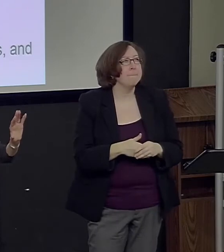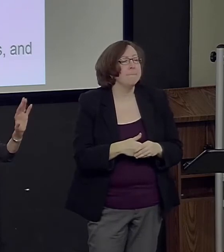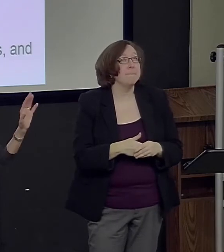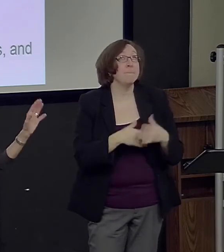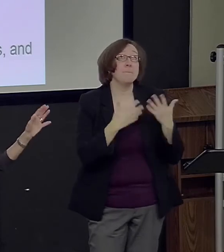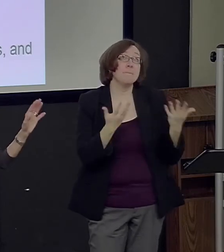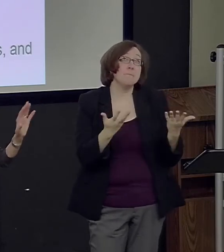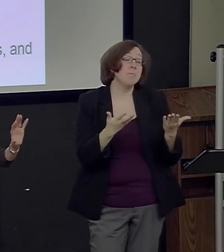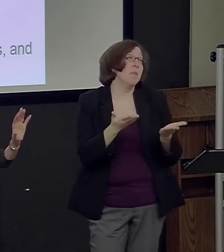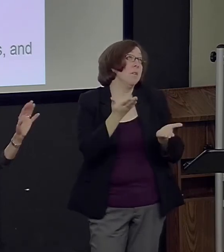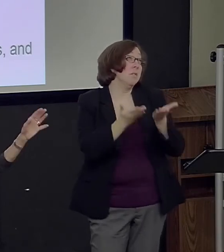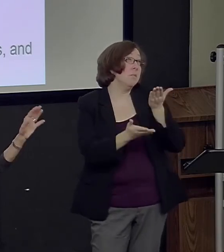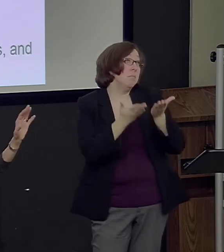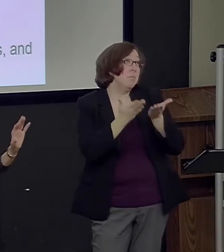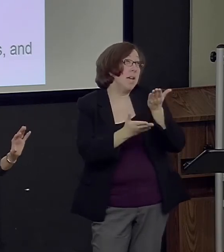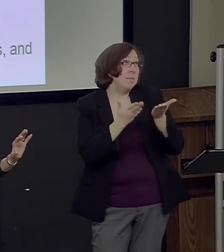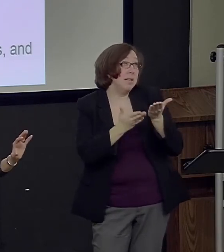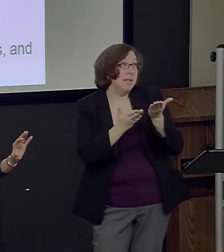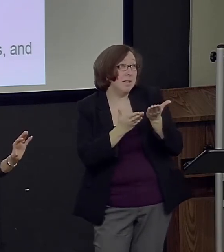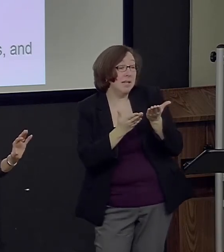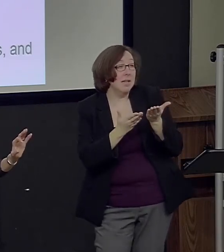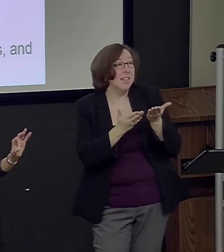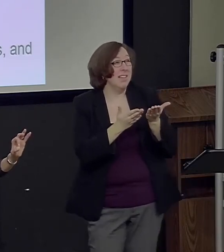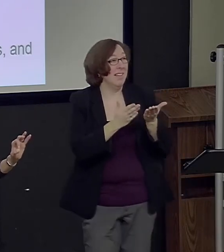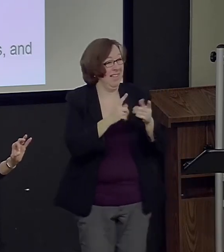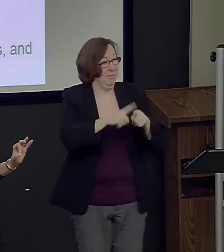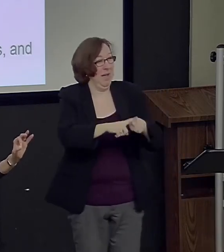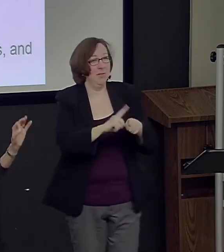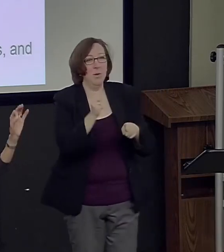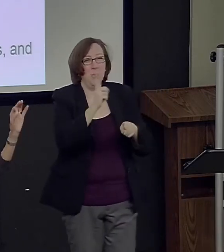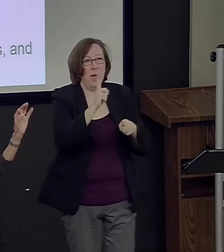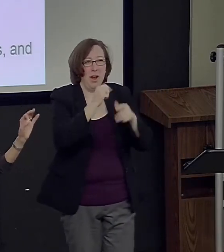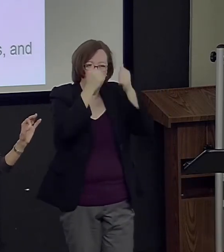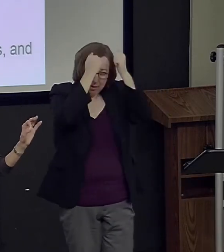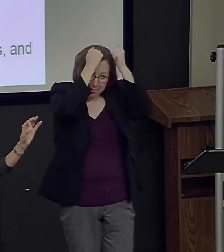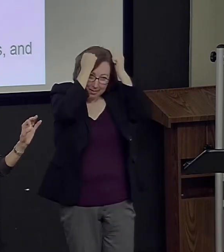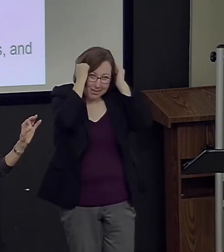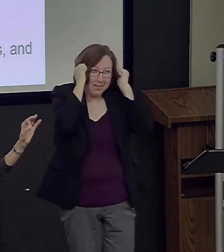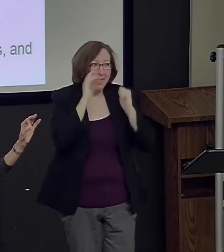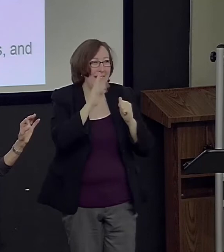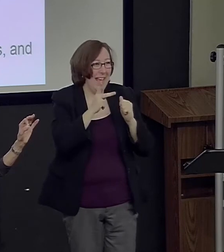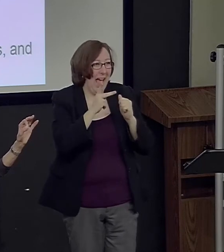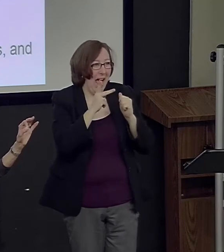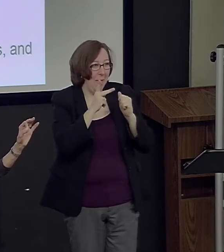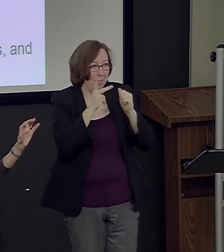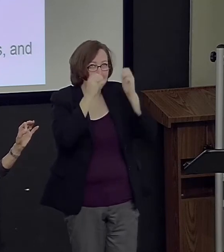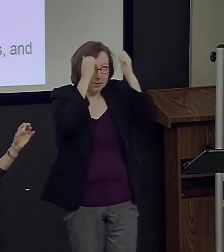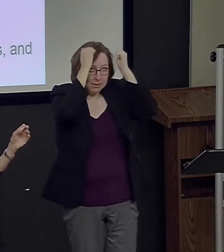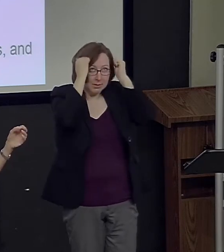with the variability of where the cap is placed. It could very well be related to